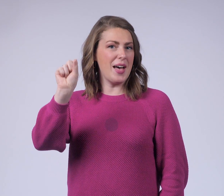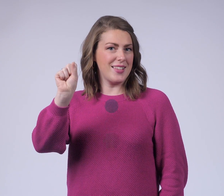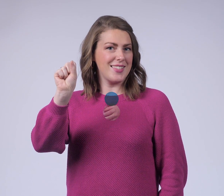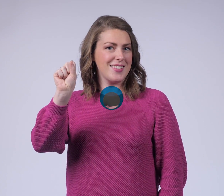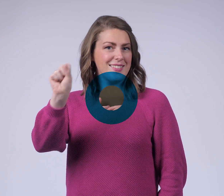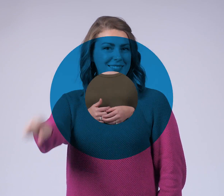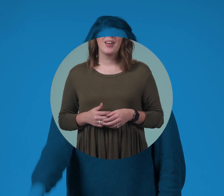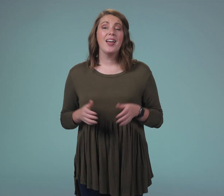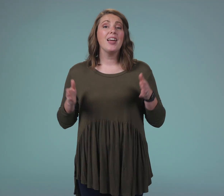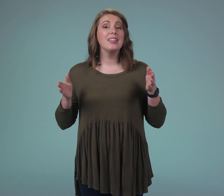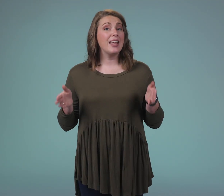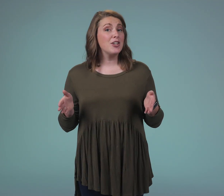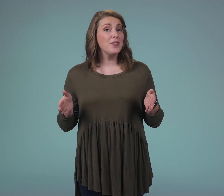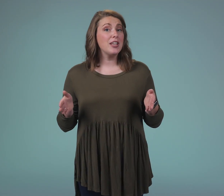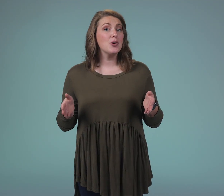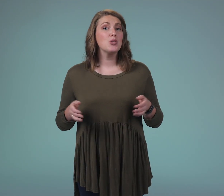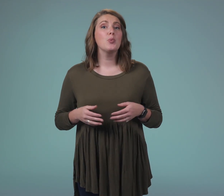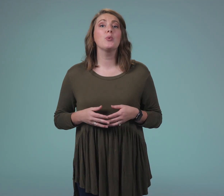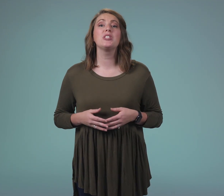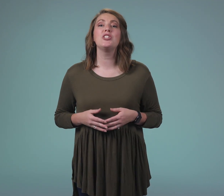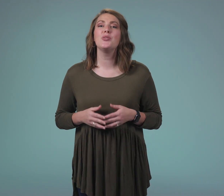Bus In later videos we will teach you